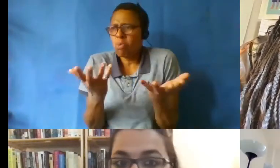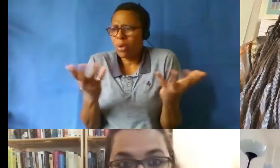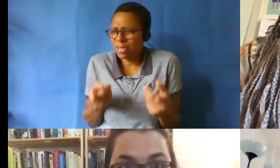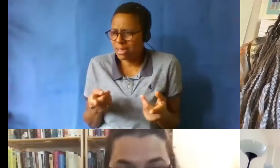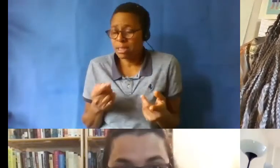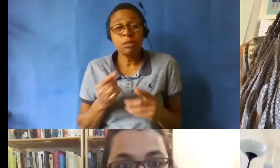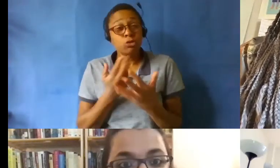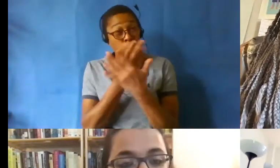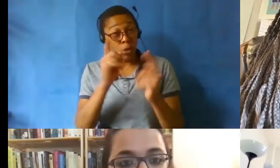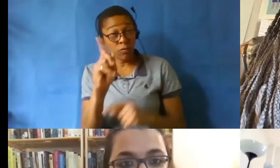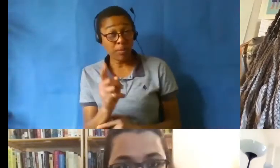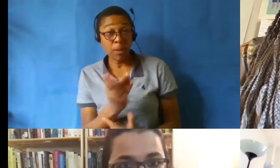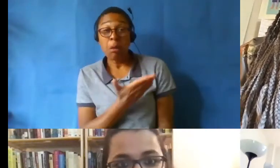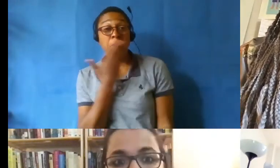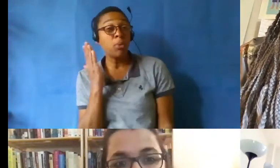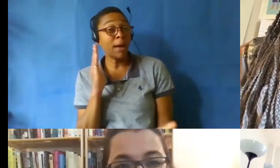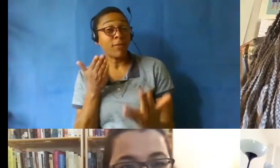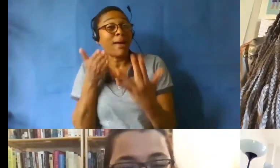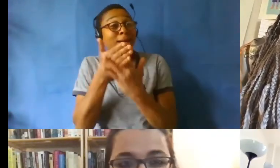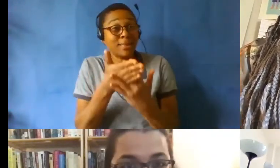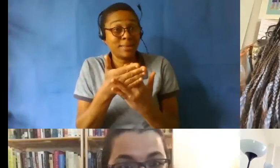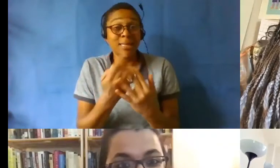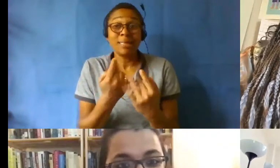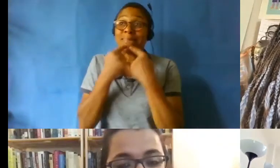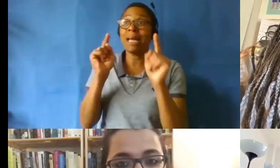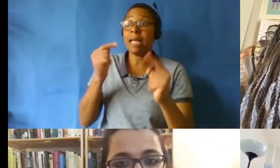their experience of disability is sort of who doesn't have access to the I